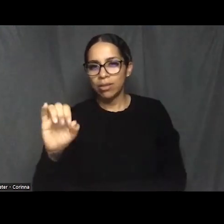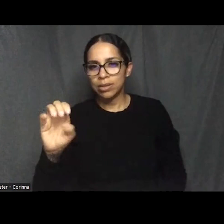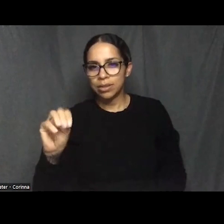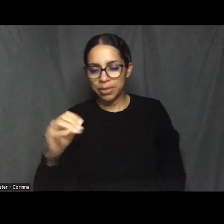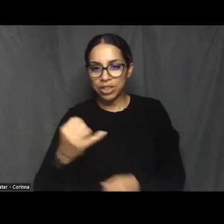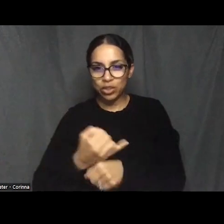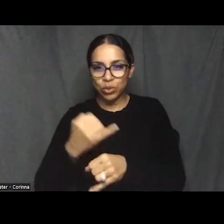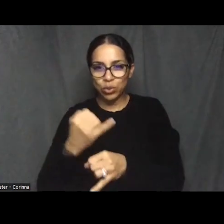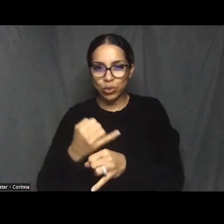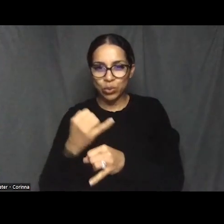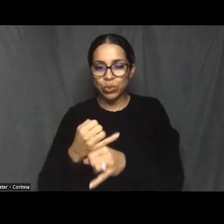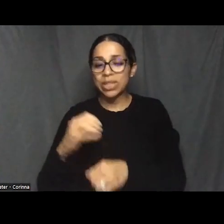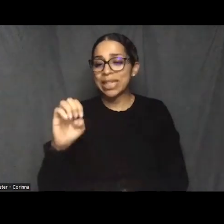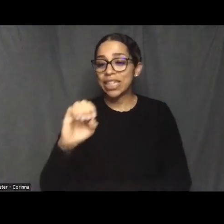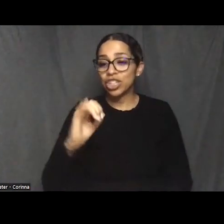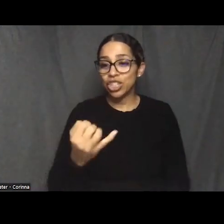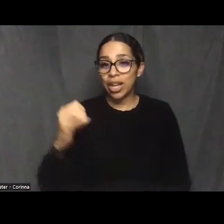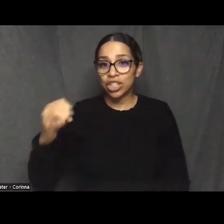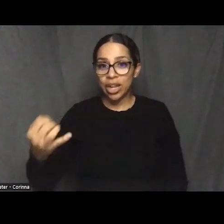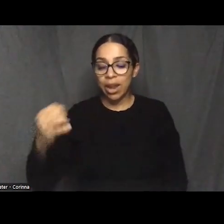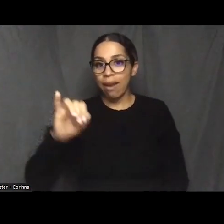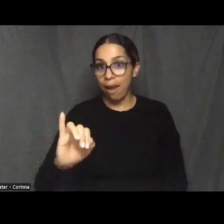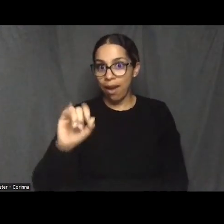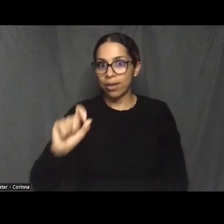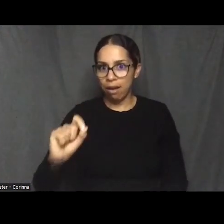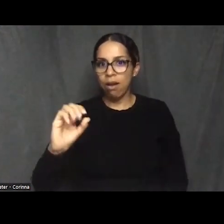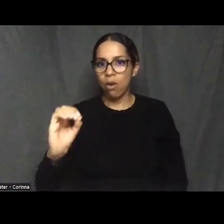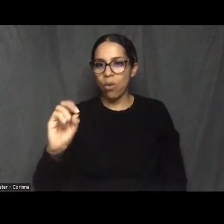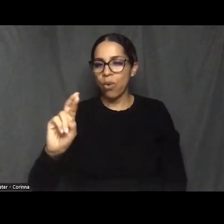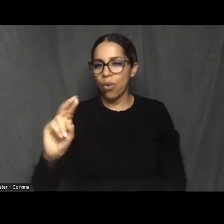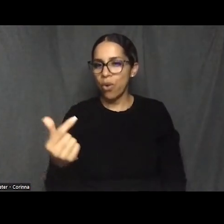www.ejji.org